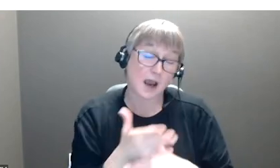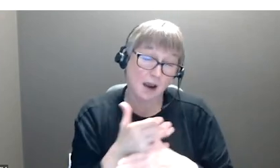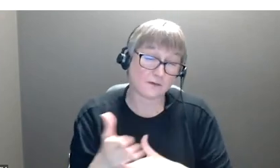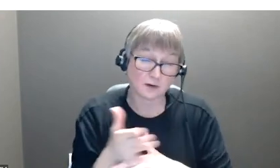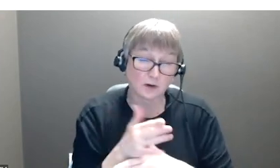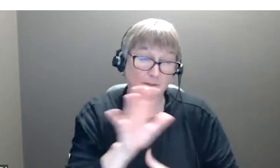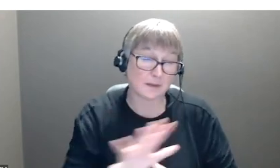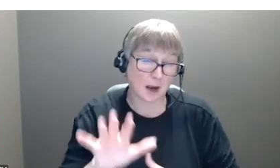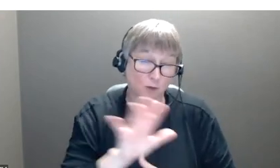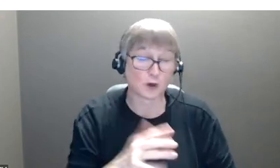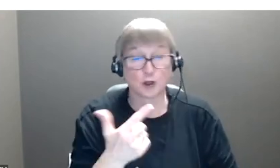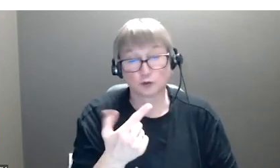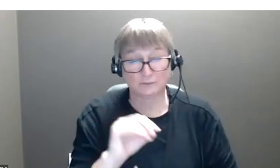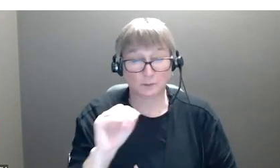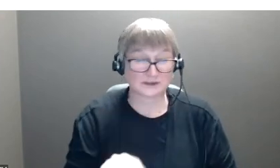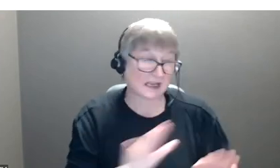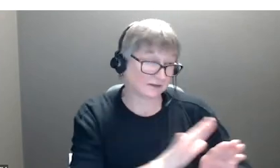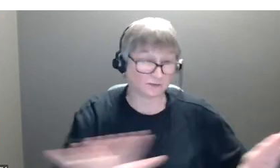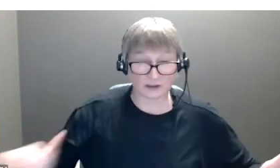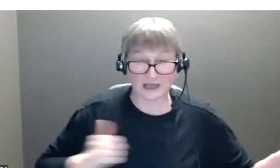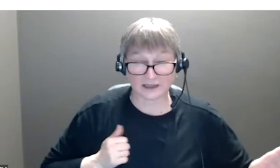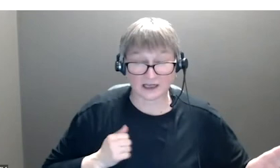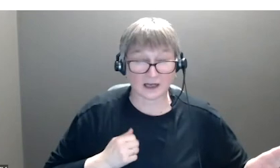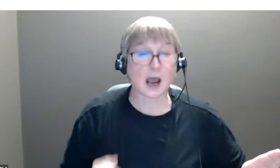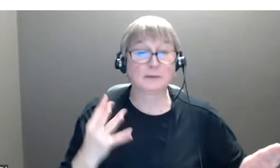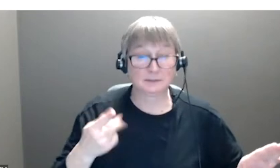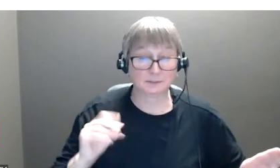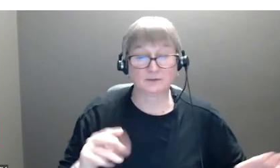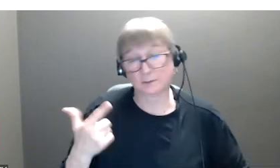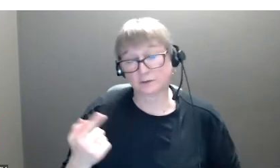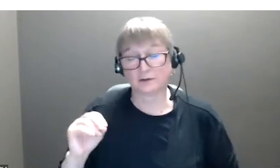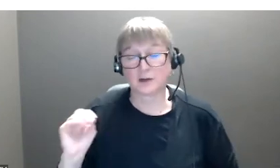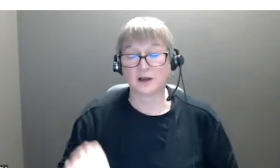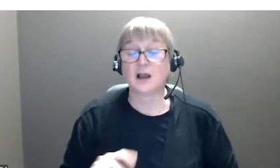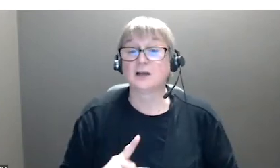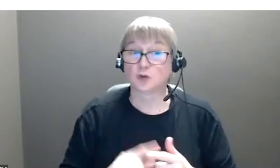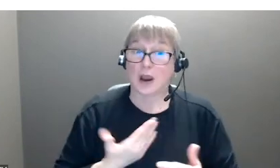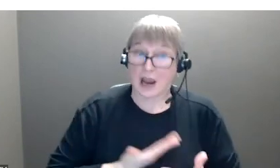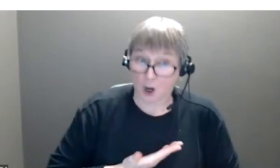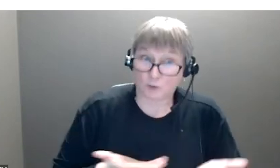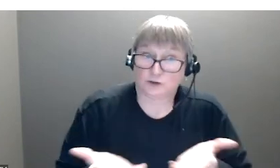when 2018-19 of the clients served, visible minority clients represented 21 percent of the